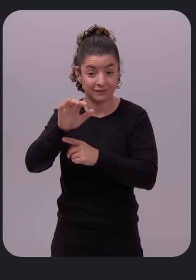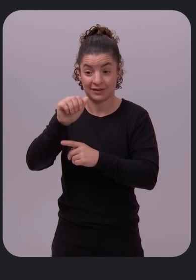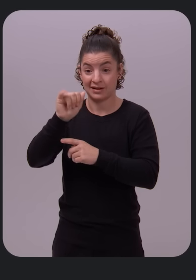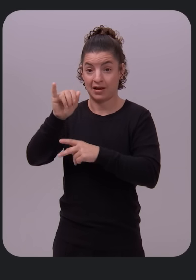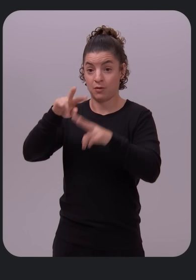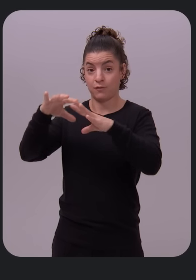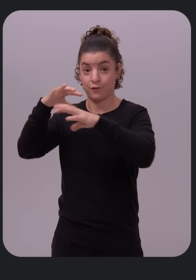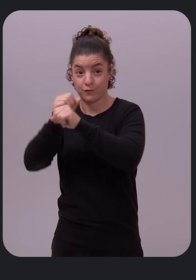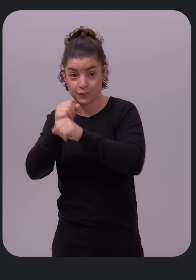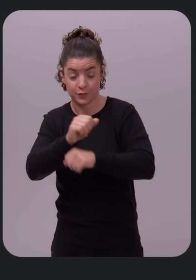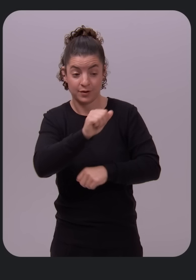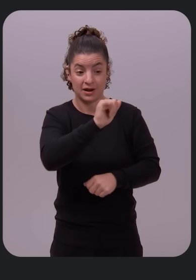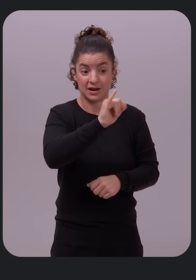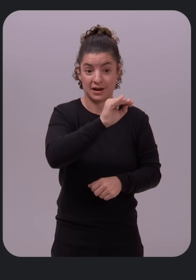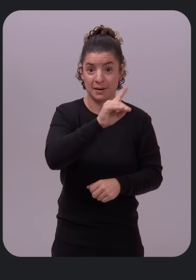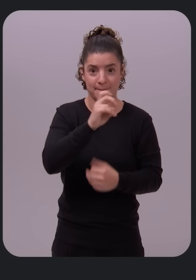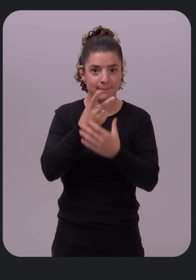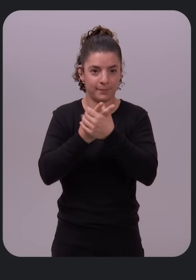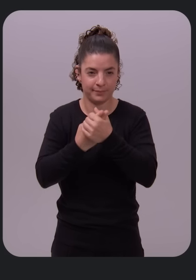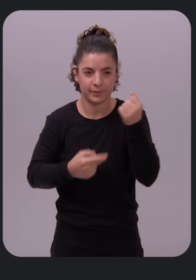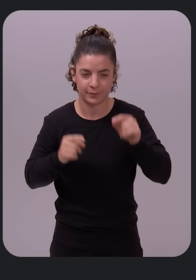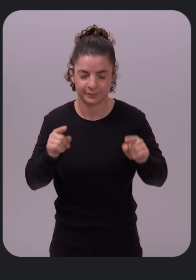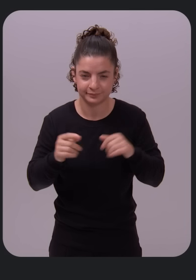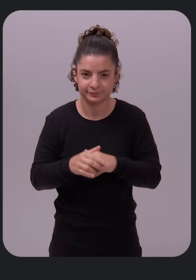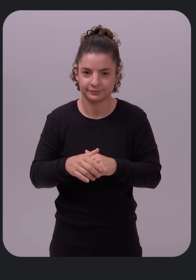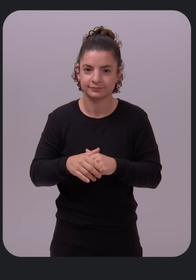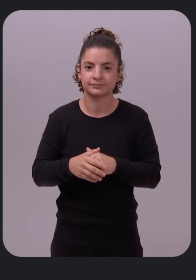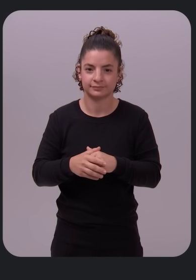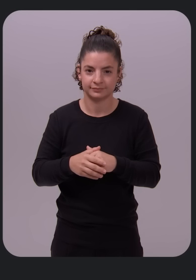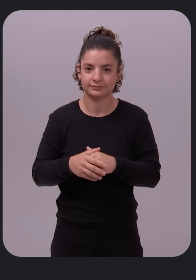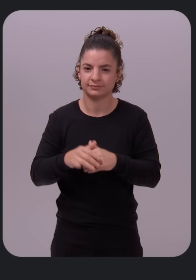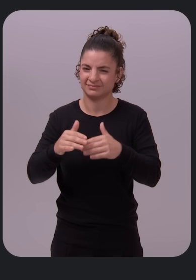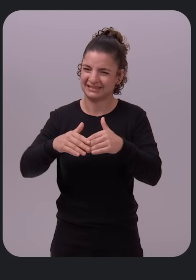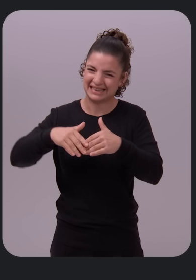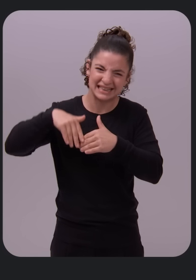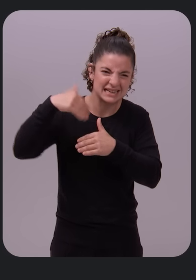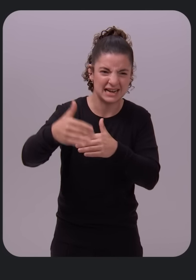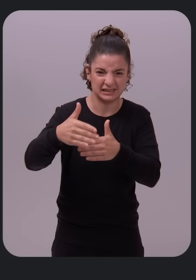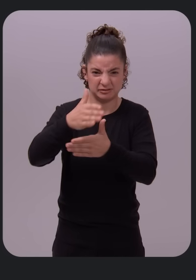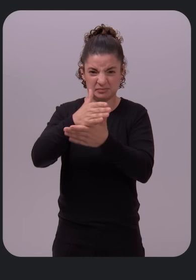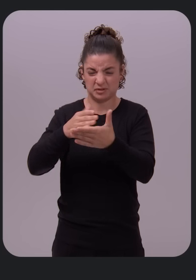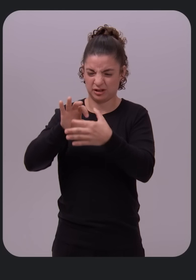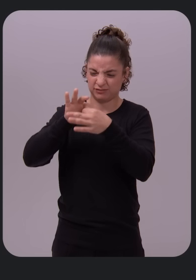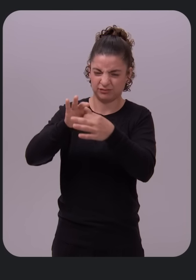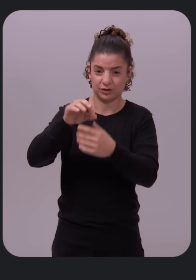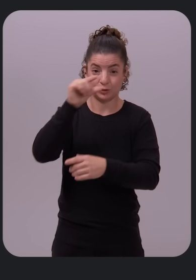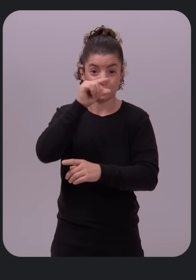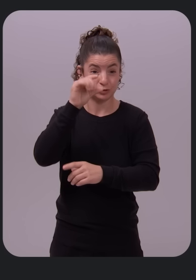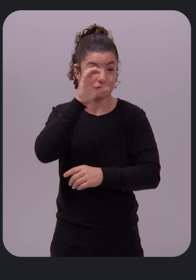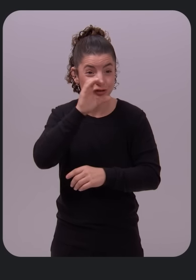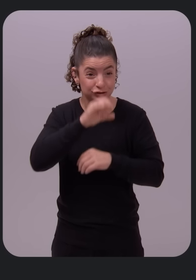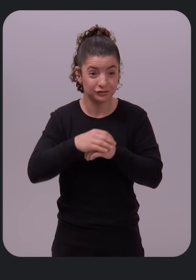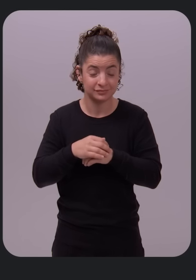to both AI Overviews and AI Mode. This is the next frontier of Google Search, where